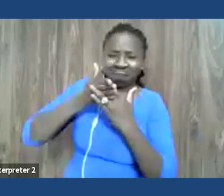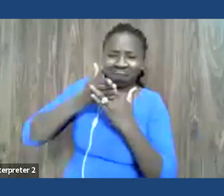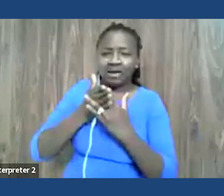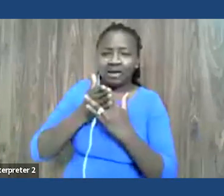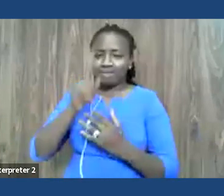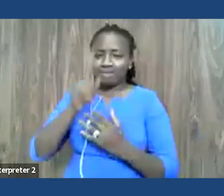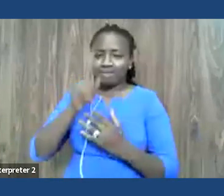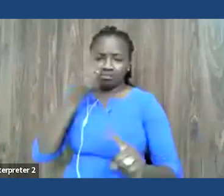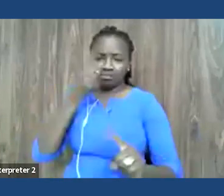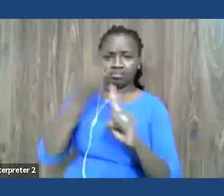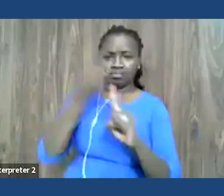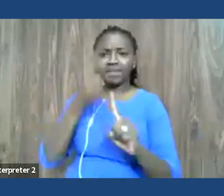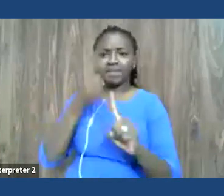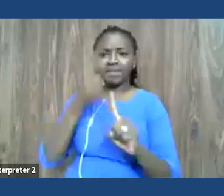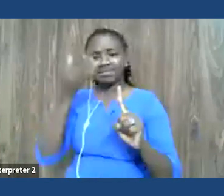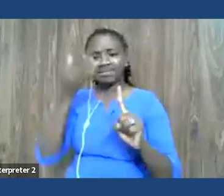the bigger challenge.